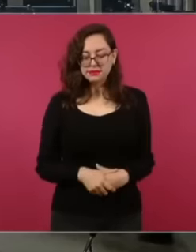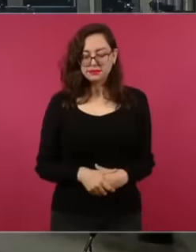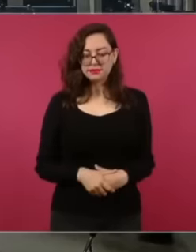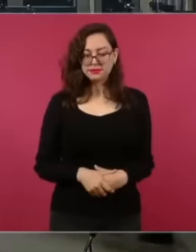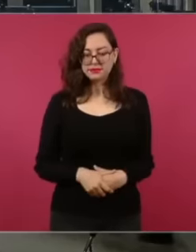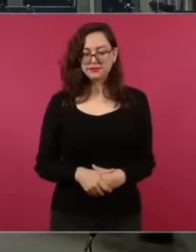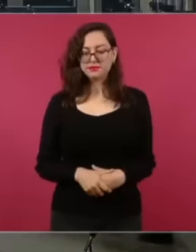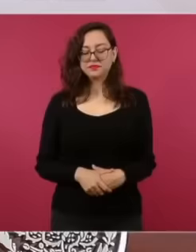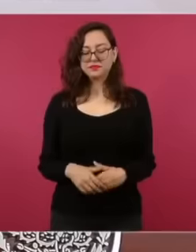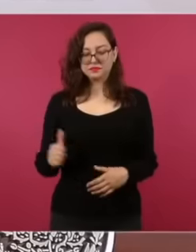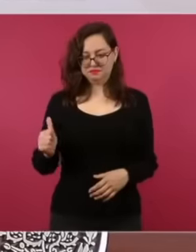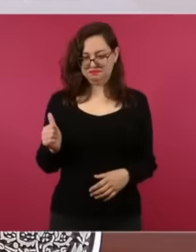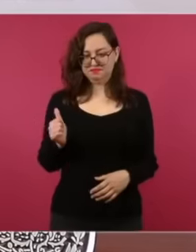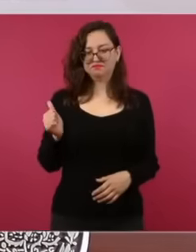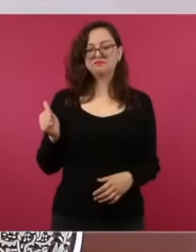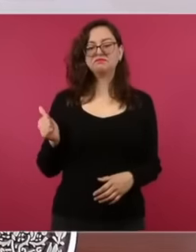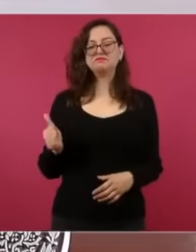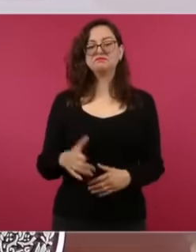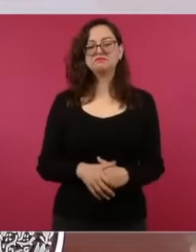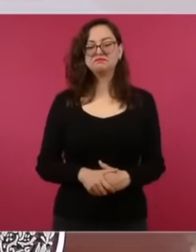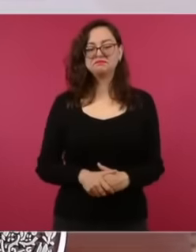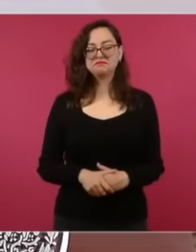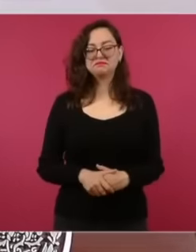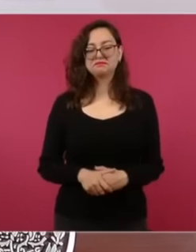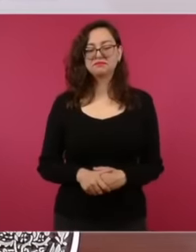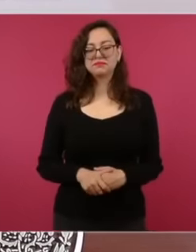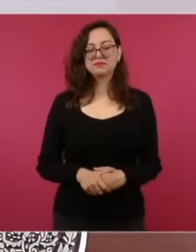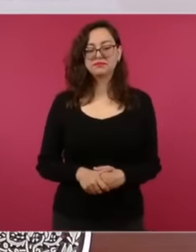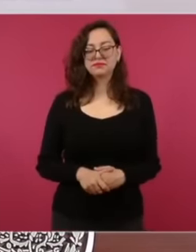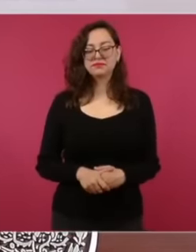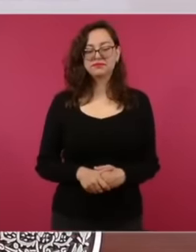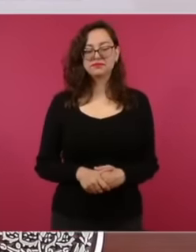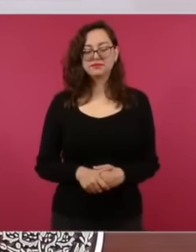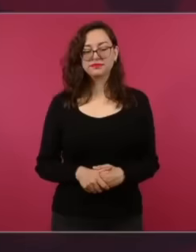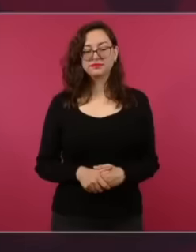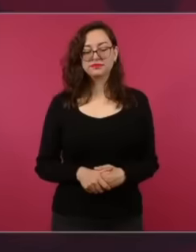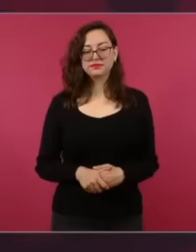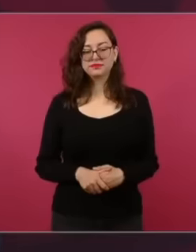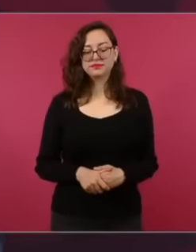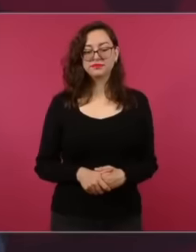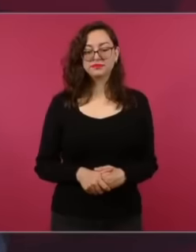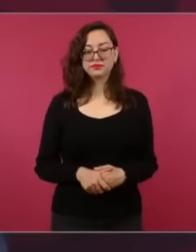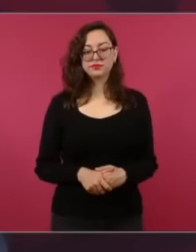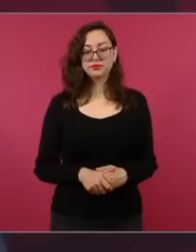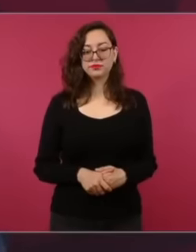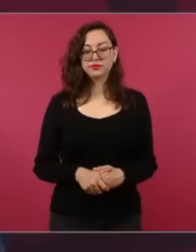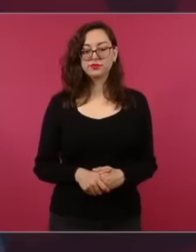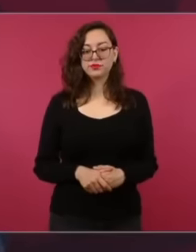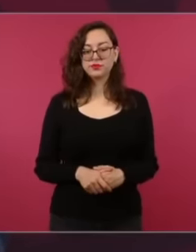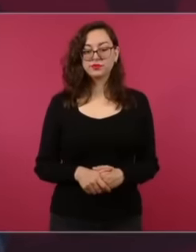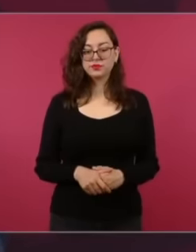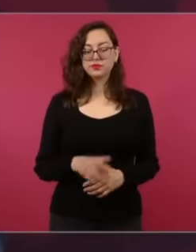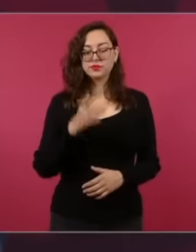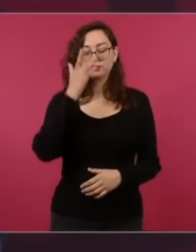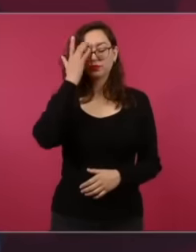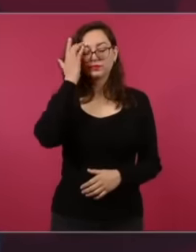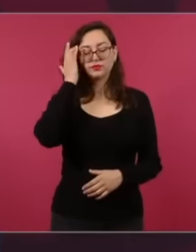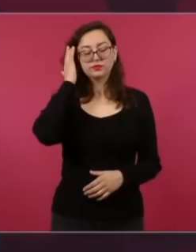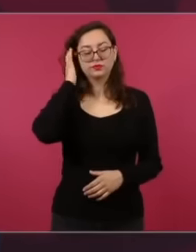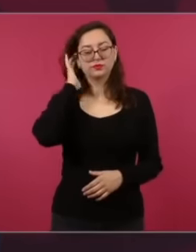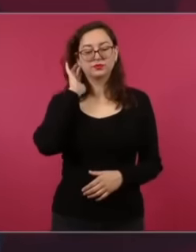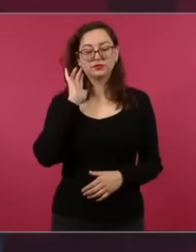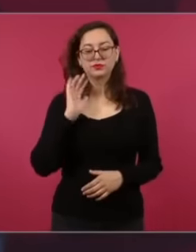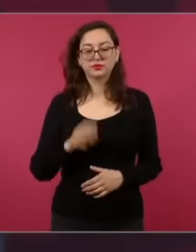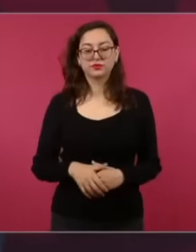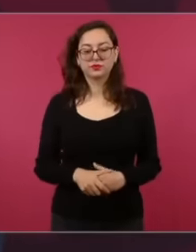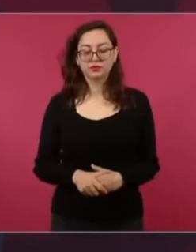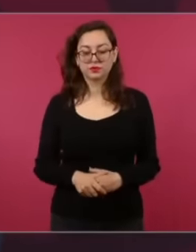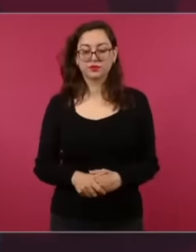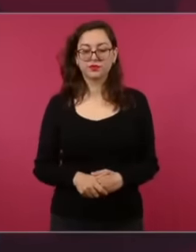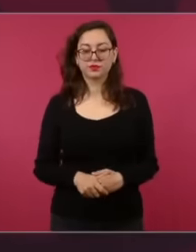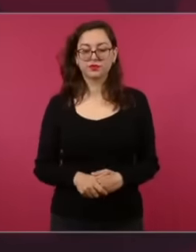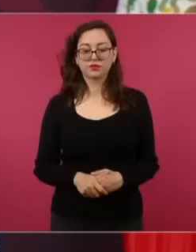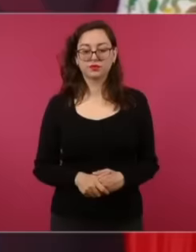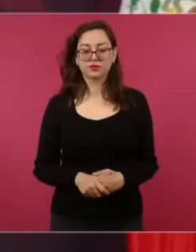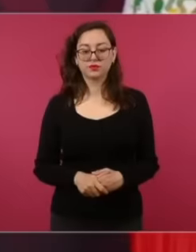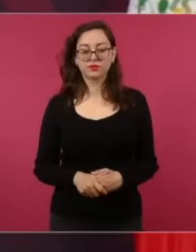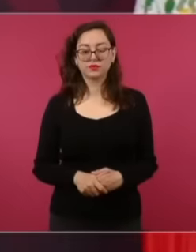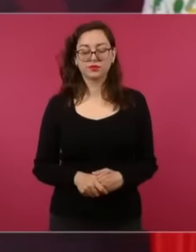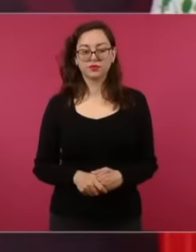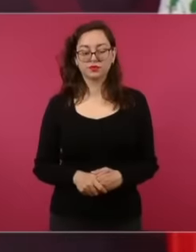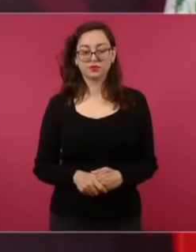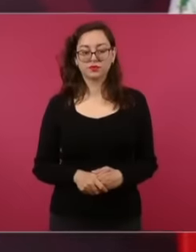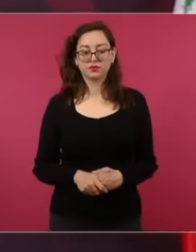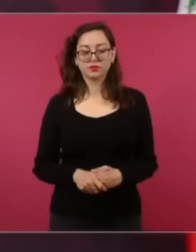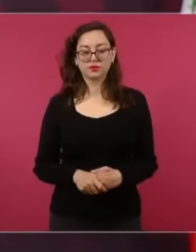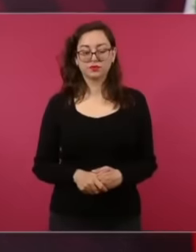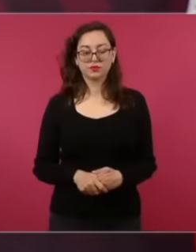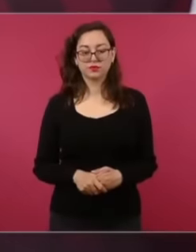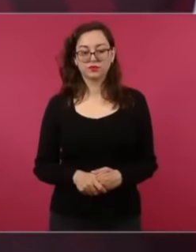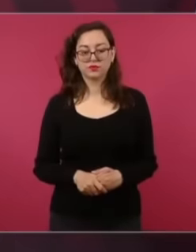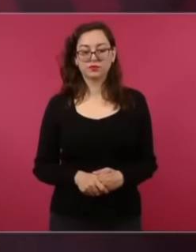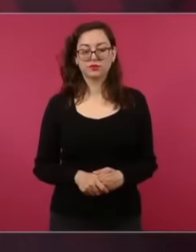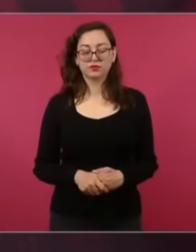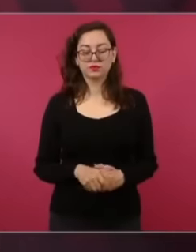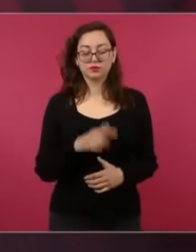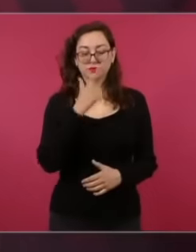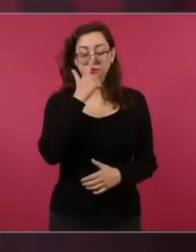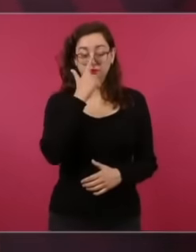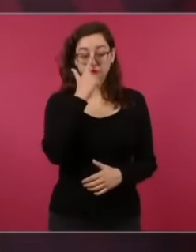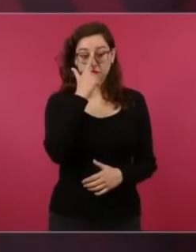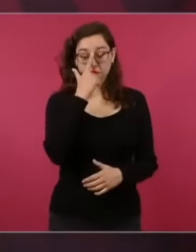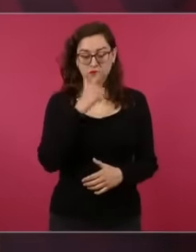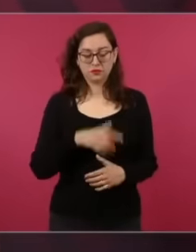take advantage moms do an investigation you who